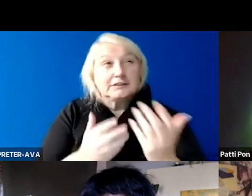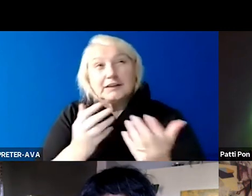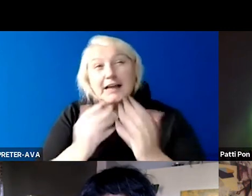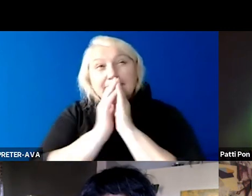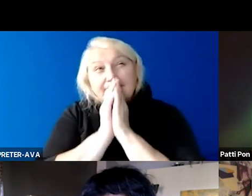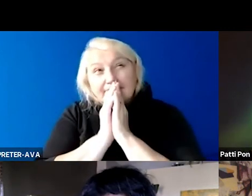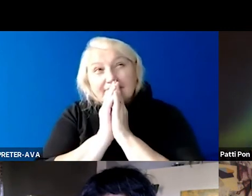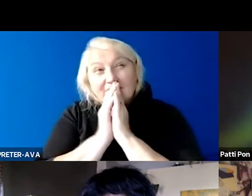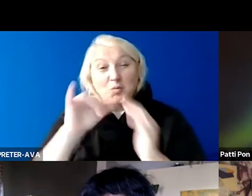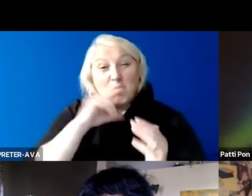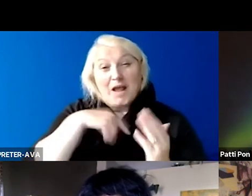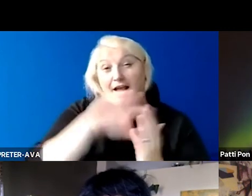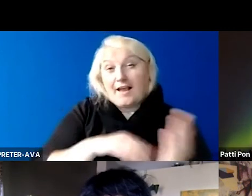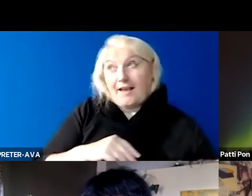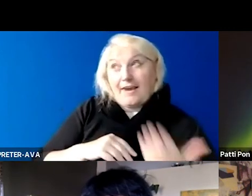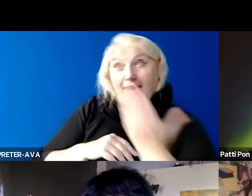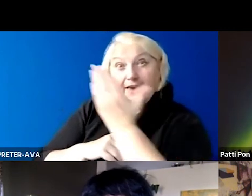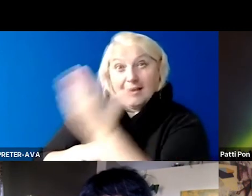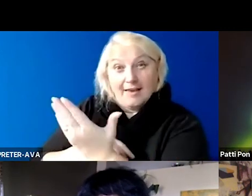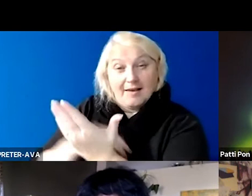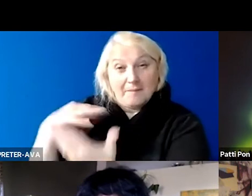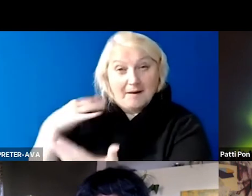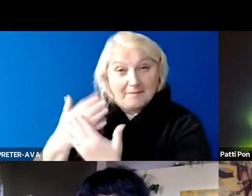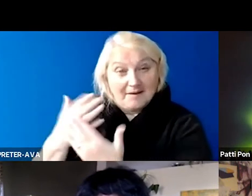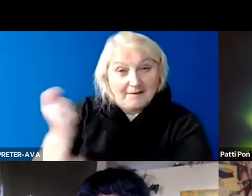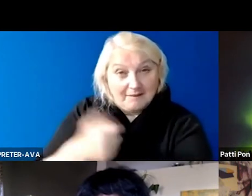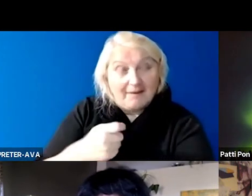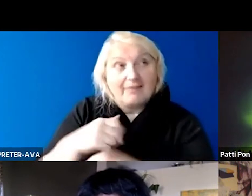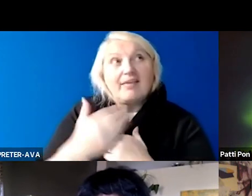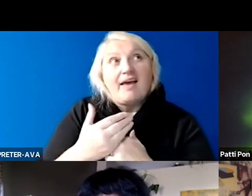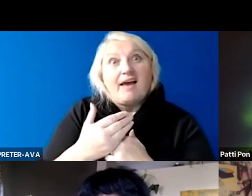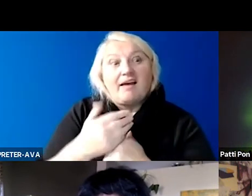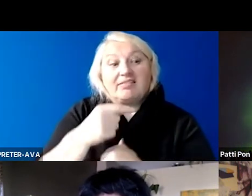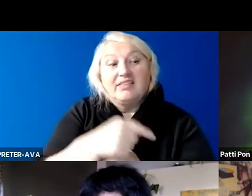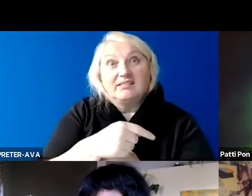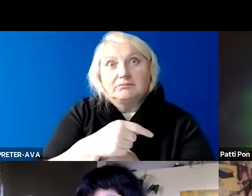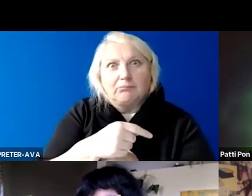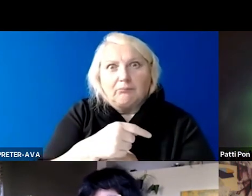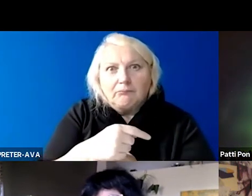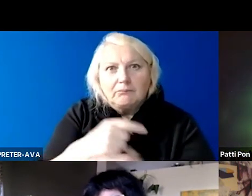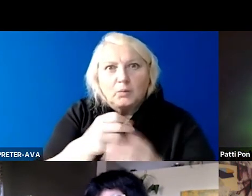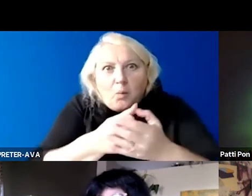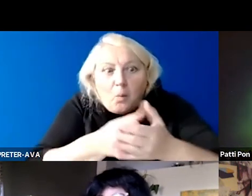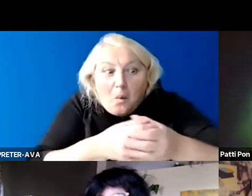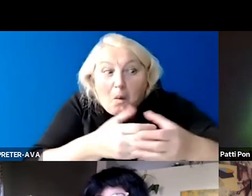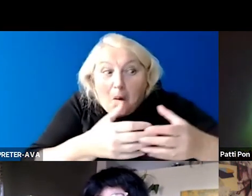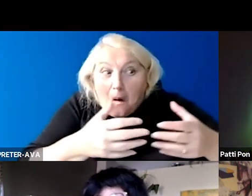that we needed more funds for coordinators. Like this work is like endless. Actually, this project,